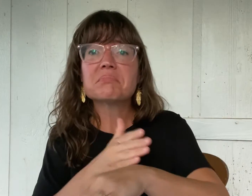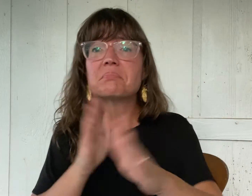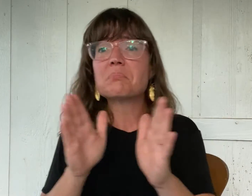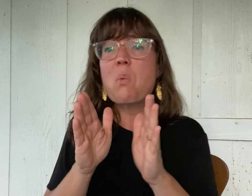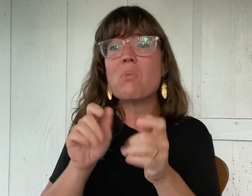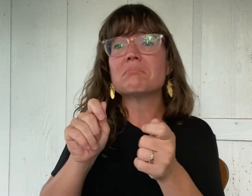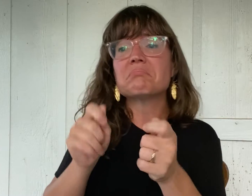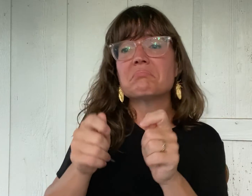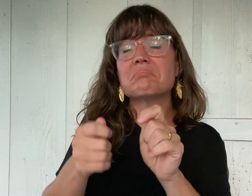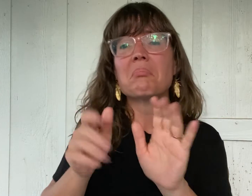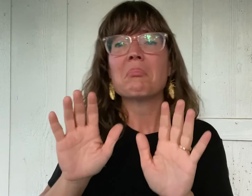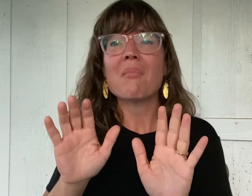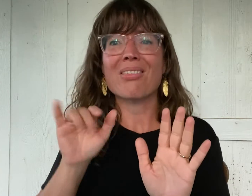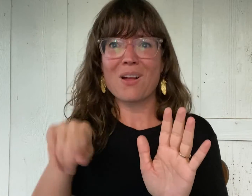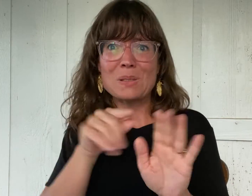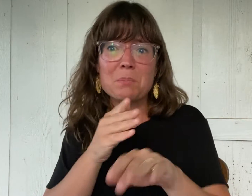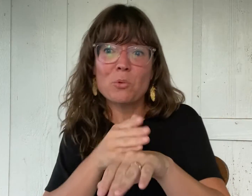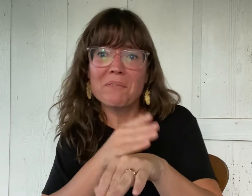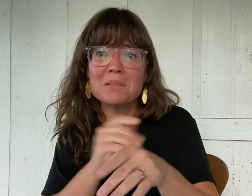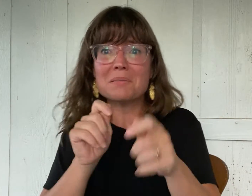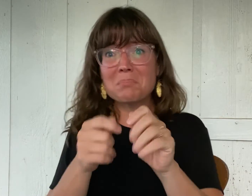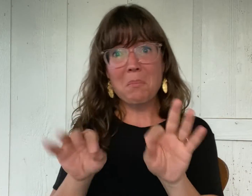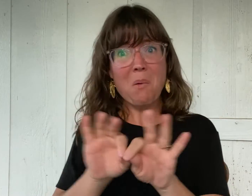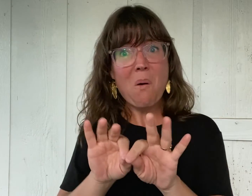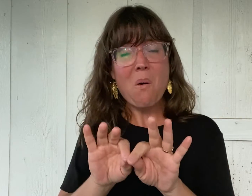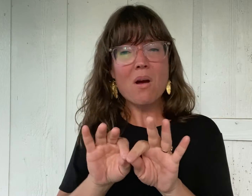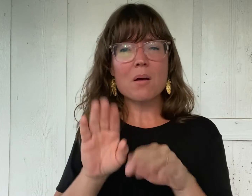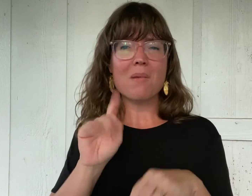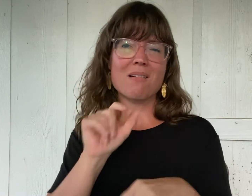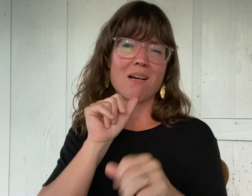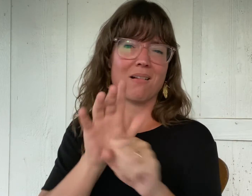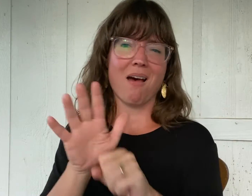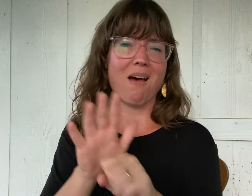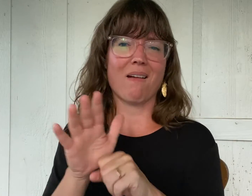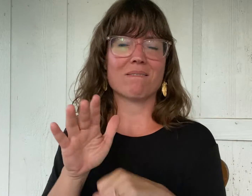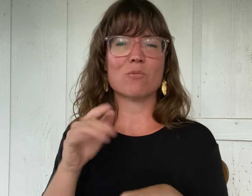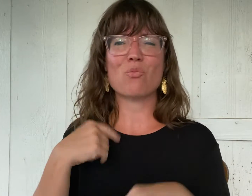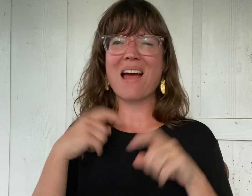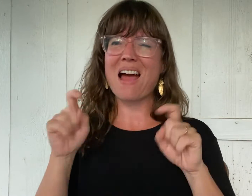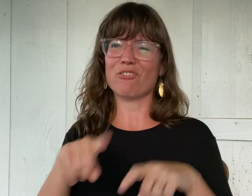Those slow and small changes over time while important are simply not enough.